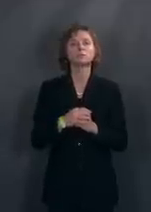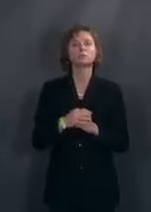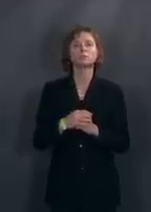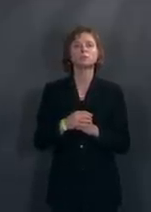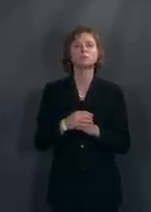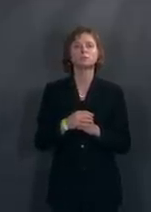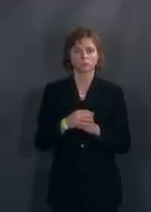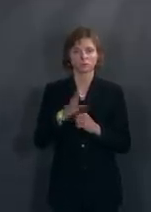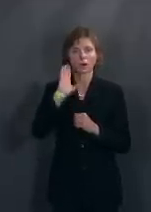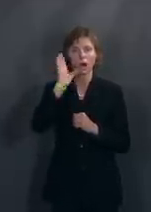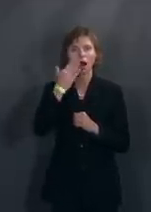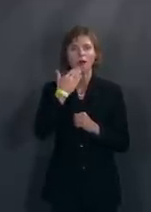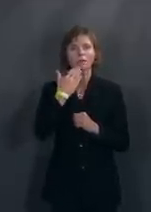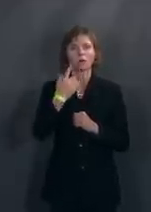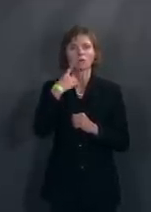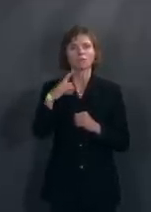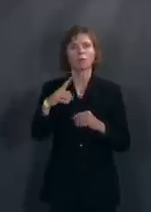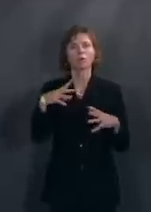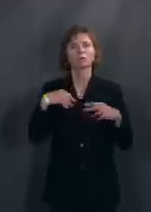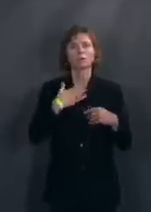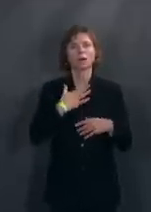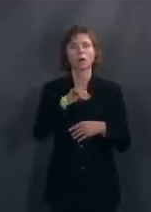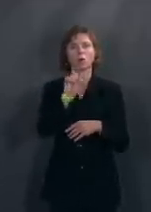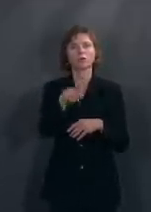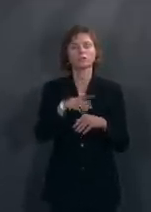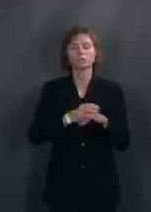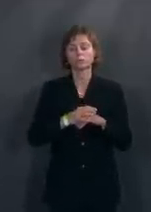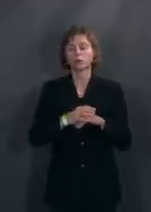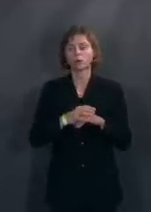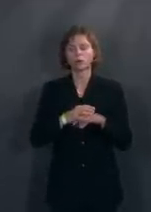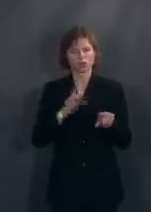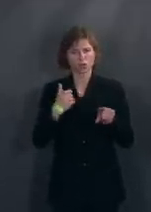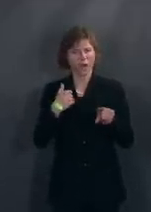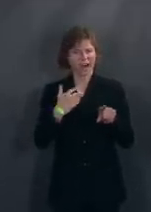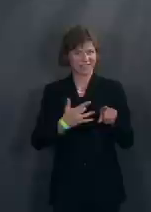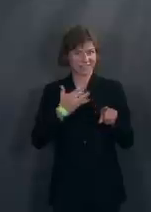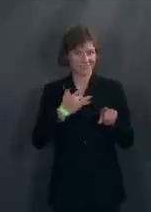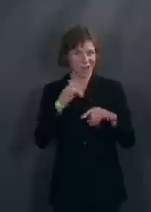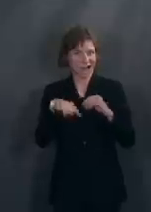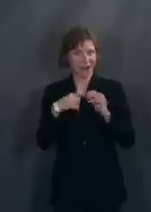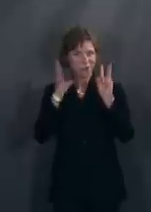The Press: Hi, thanks for taking my question. Jeff, do you have any sense of how the weather has impacted on the East Coast,